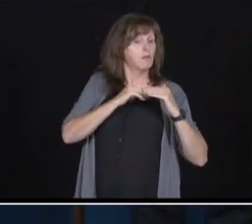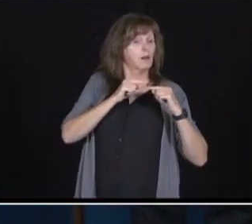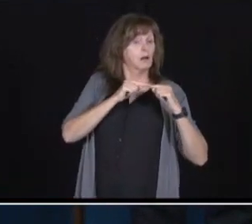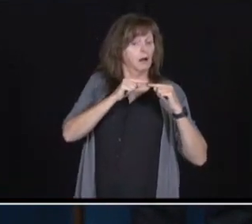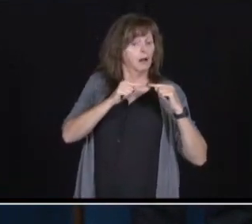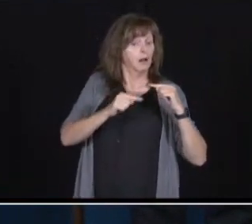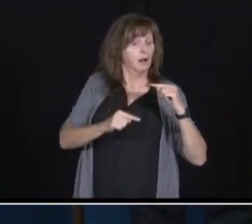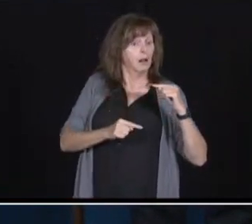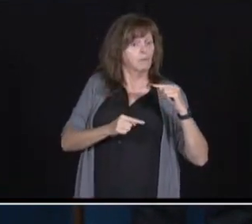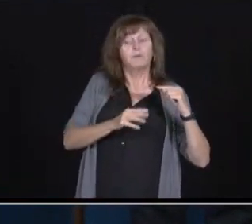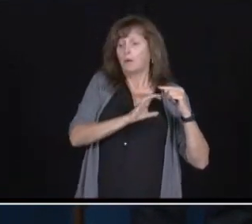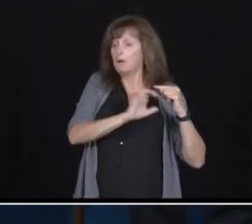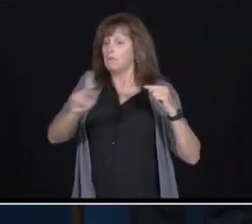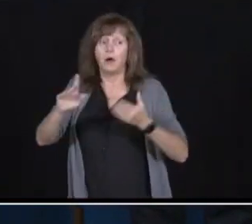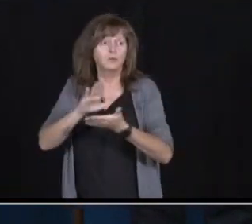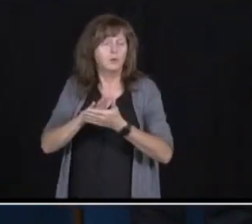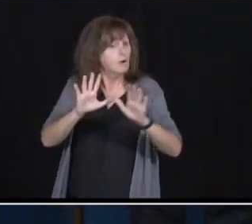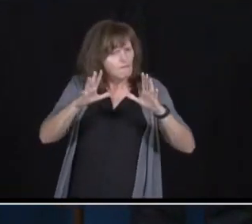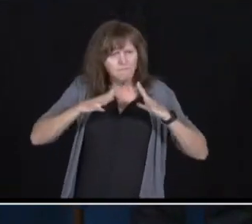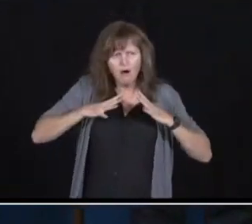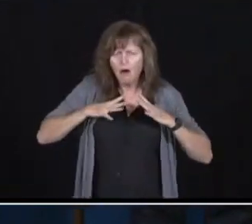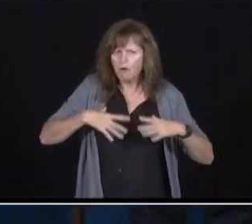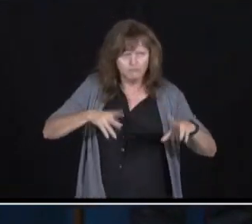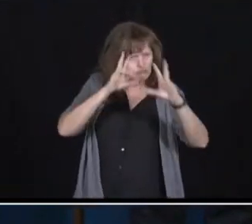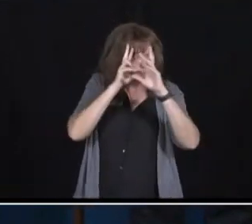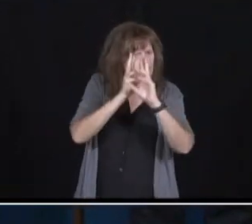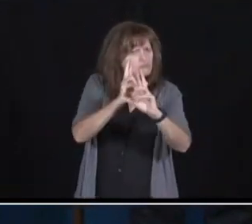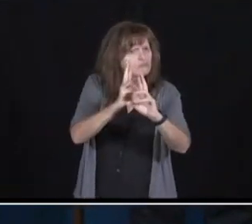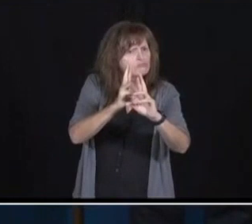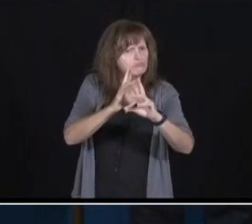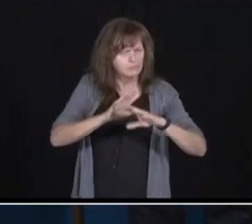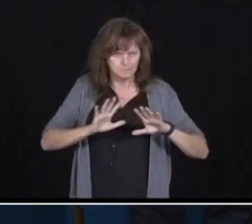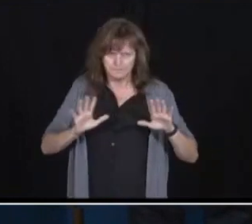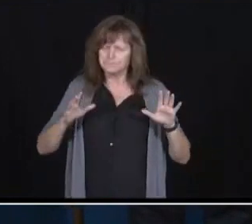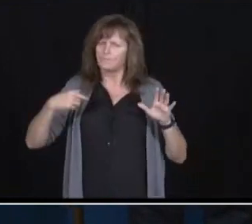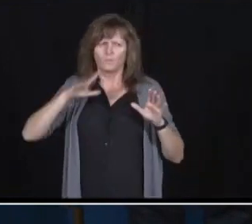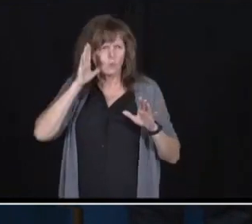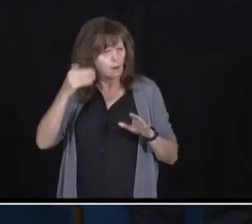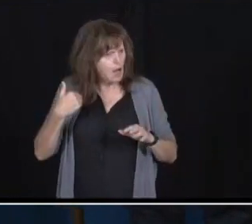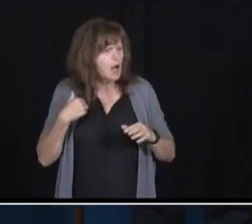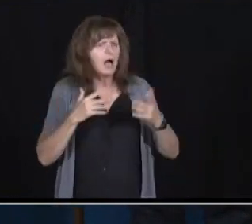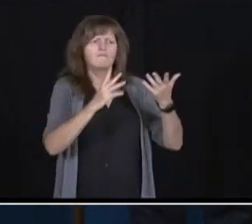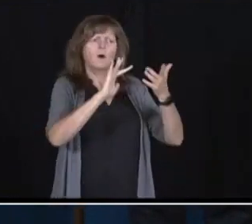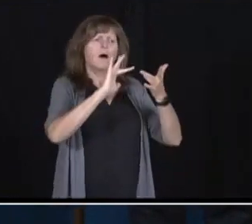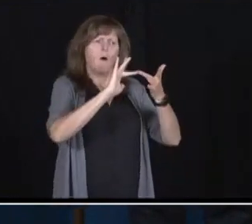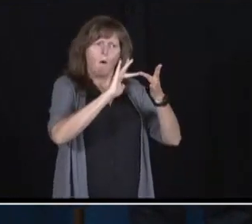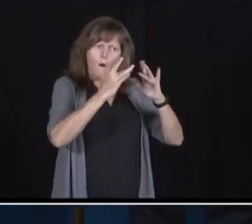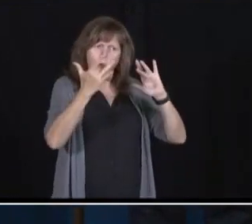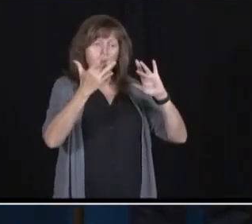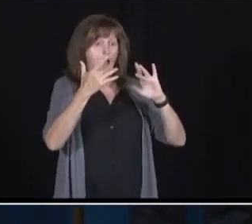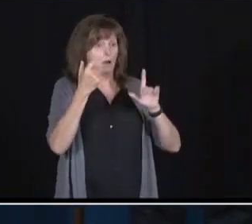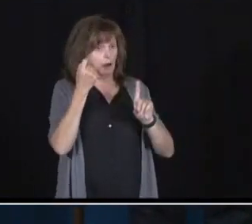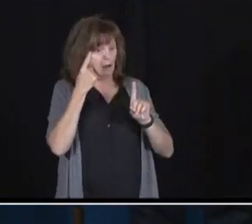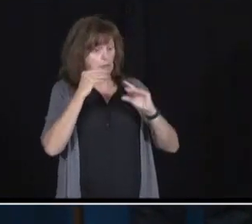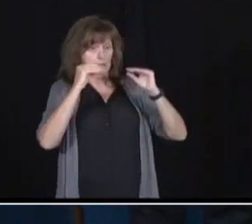for in school instruction. The choice of determining when and if they feel comfortable with the child reentering the schools during the year.